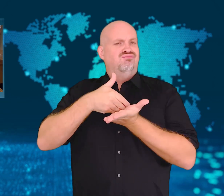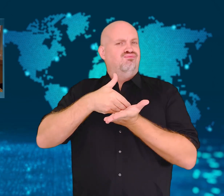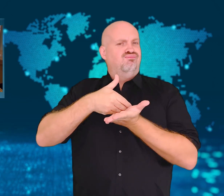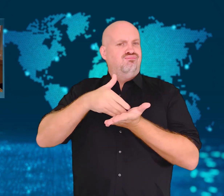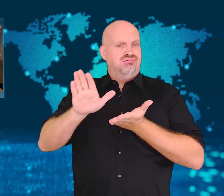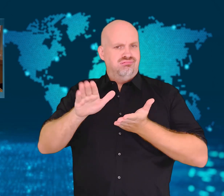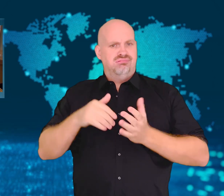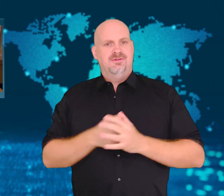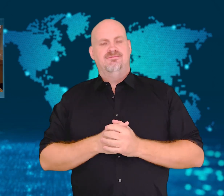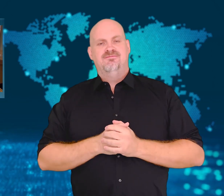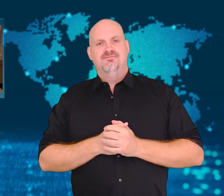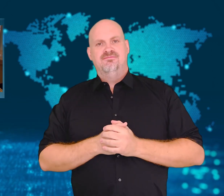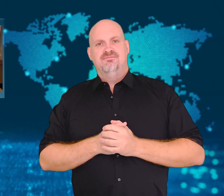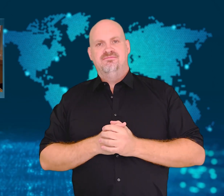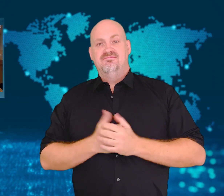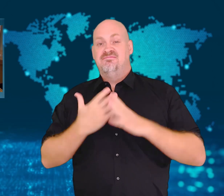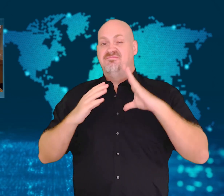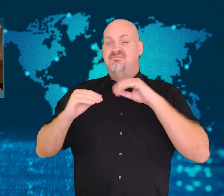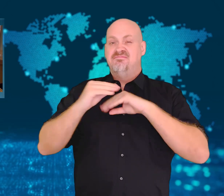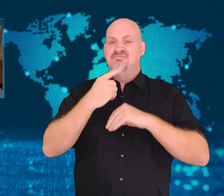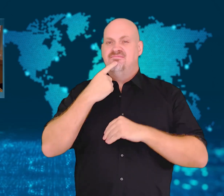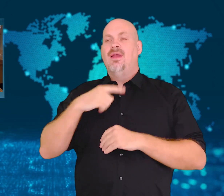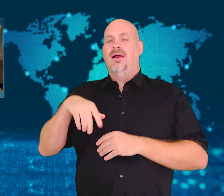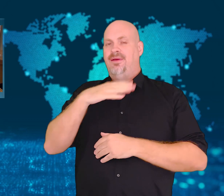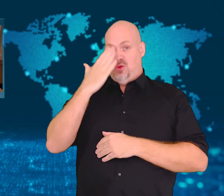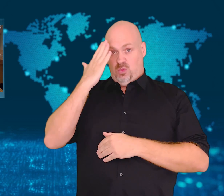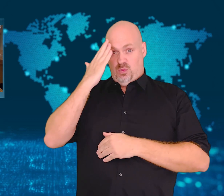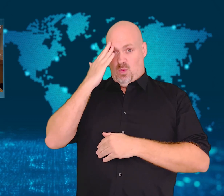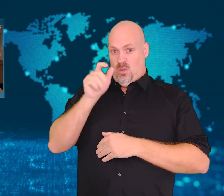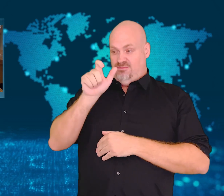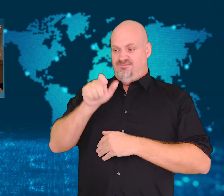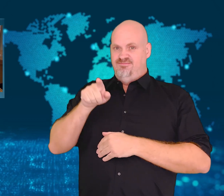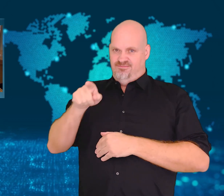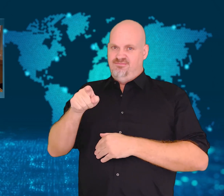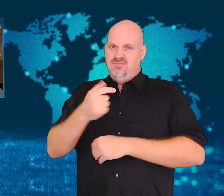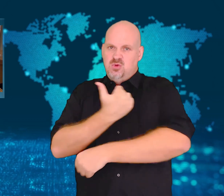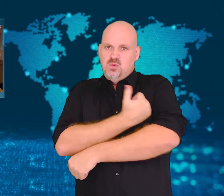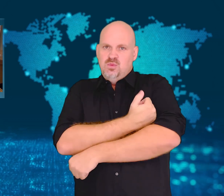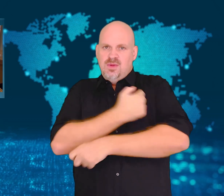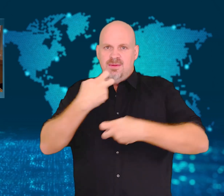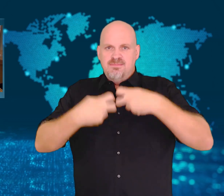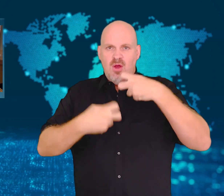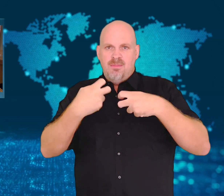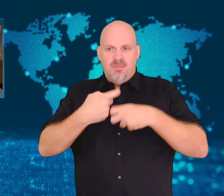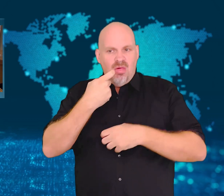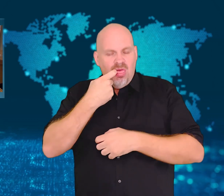the police last year following a drug use allegation.